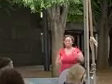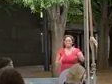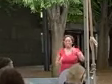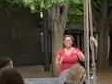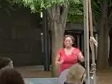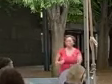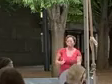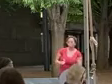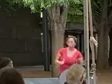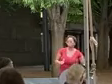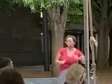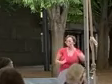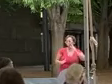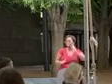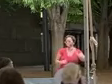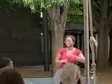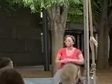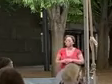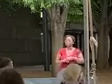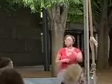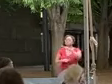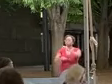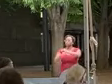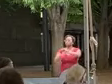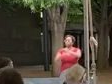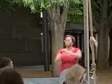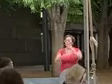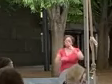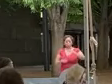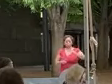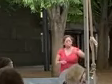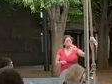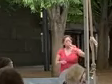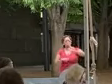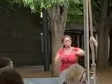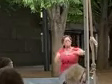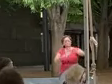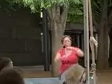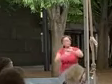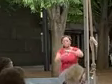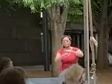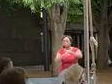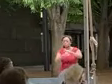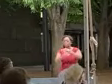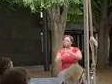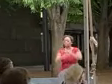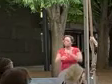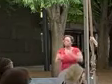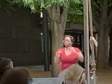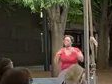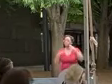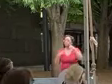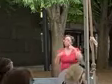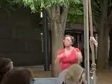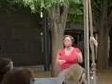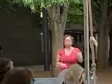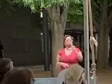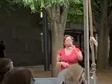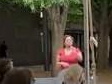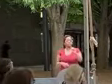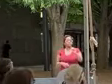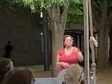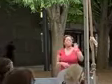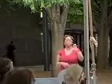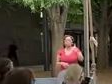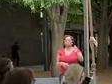Senator Duckworth served in reserve forces for 23 years until retirement at the rank of Lieutenant Colonel in 2014.